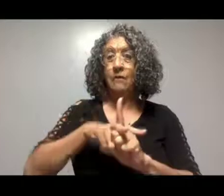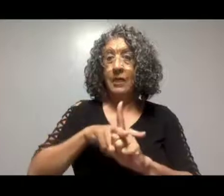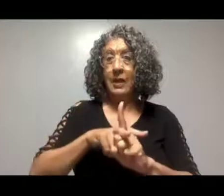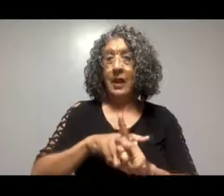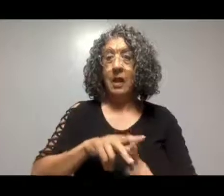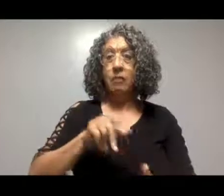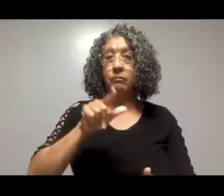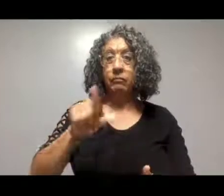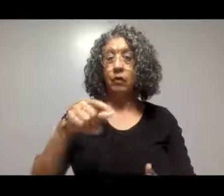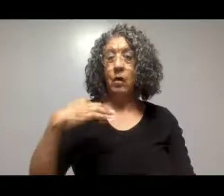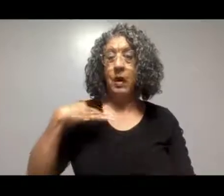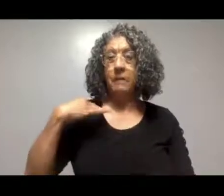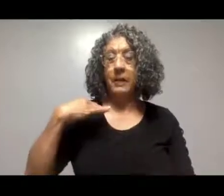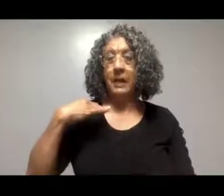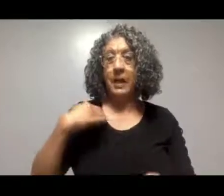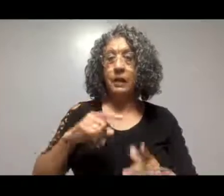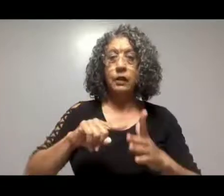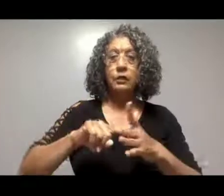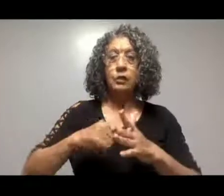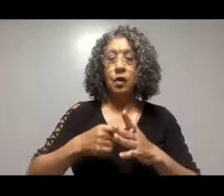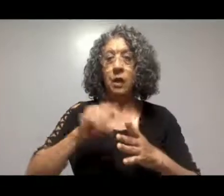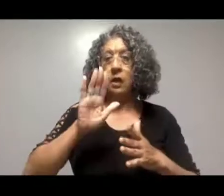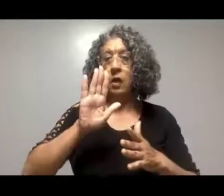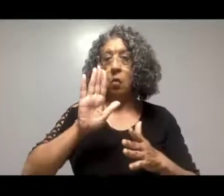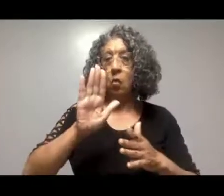when you apply